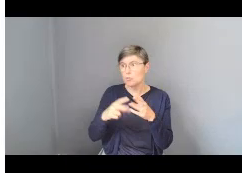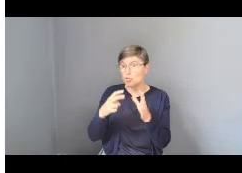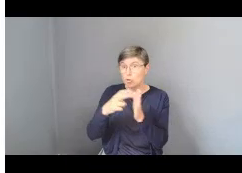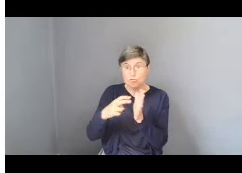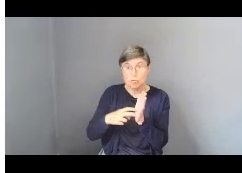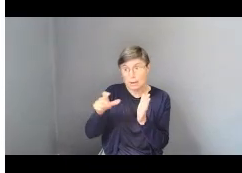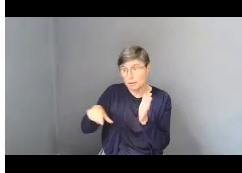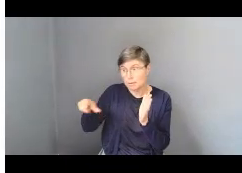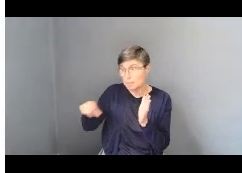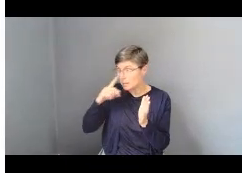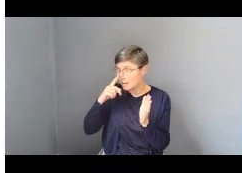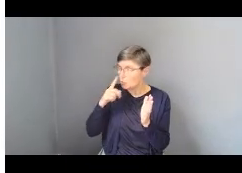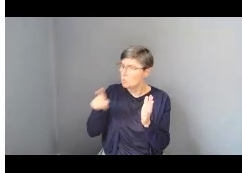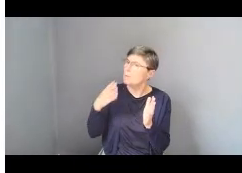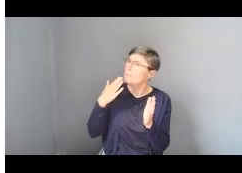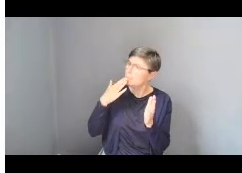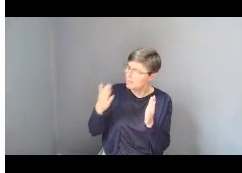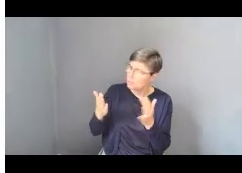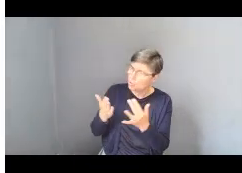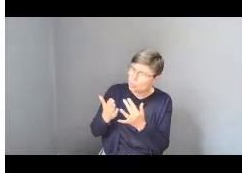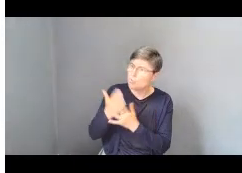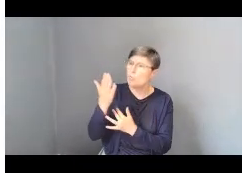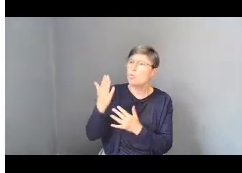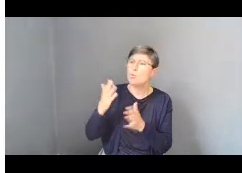an NDIS worker screening check.